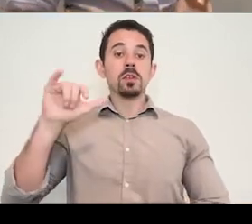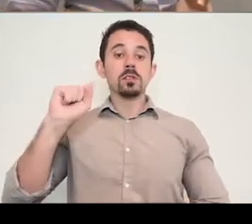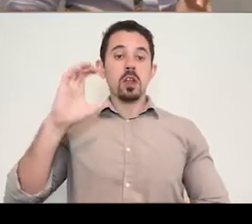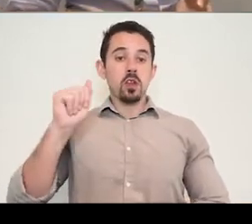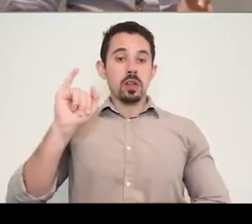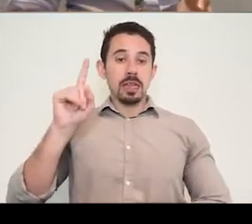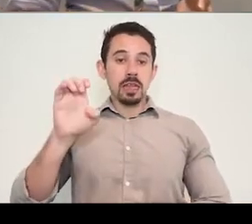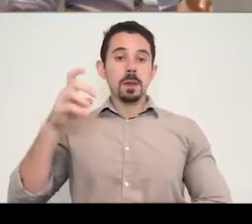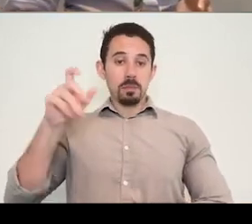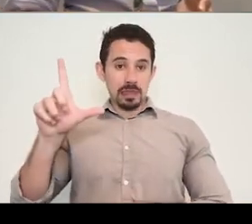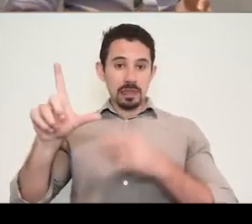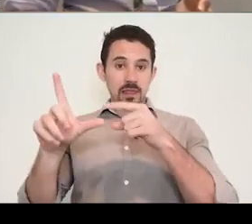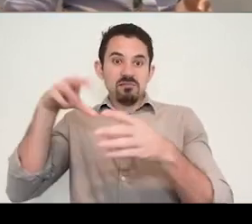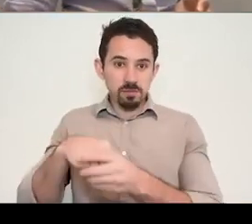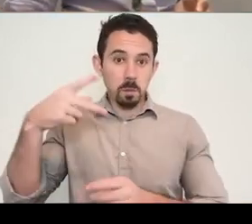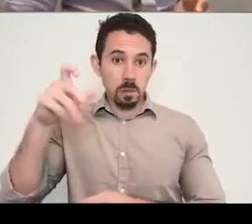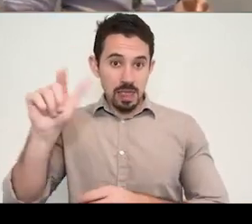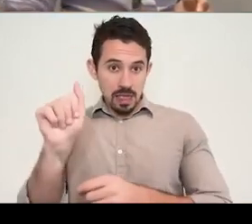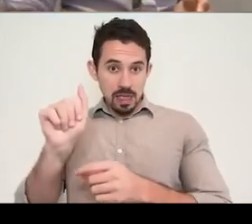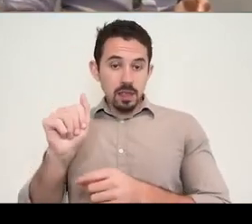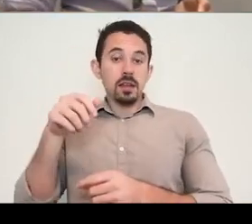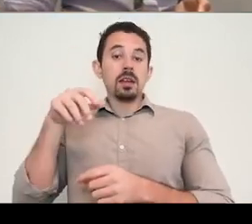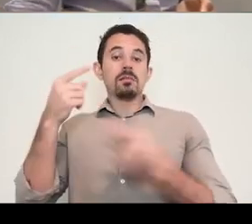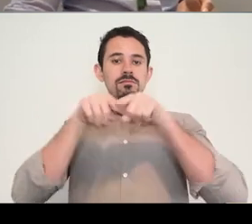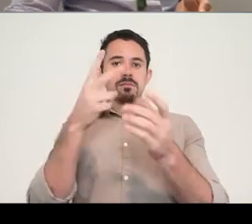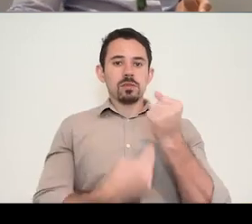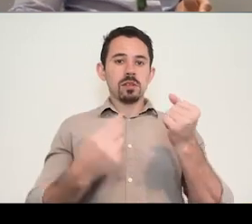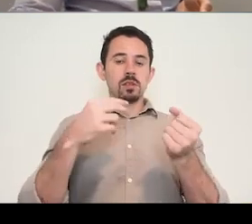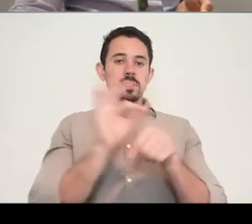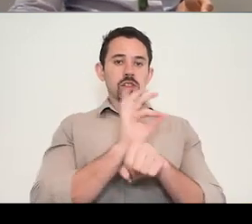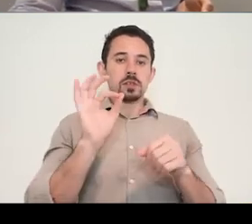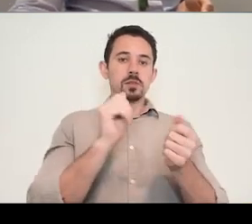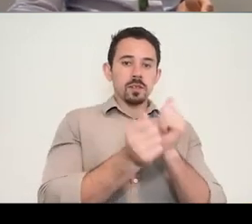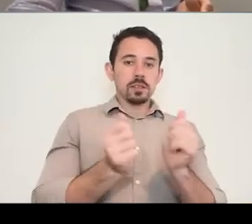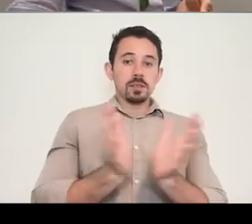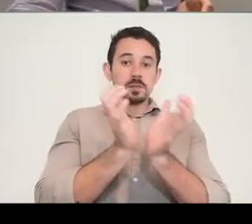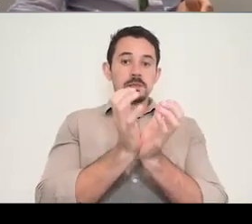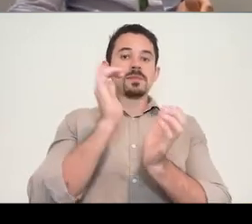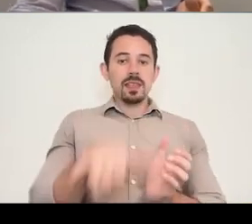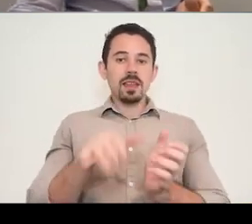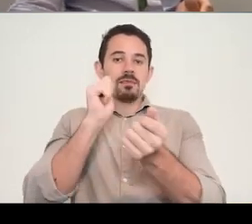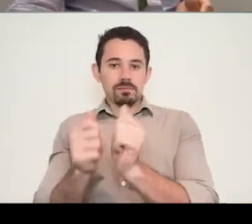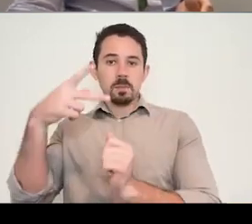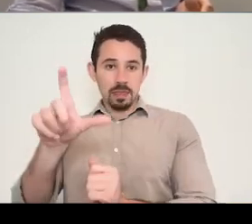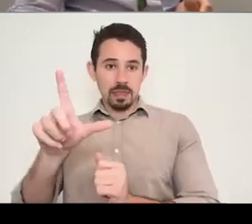biofilms containing the exopolysaccharide Pel, contain PelA, a bifunctional modification